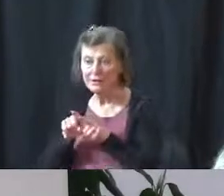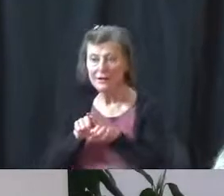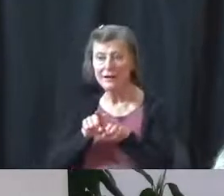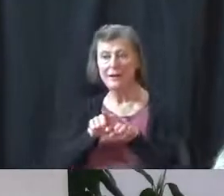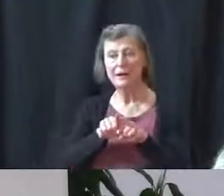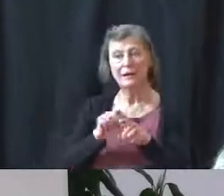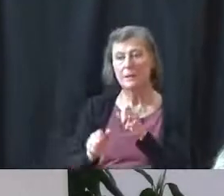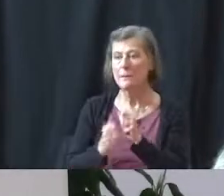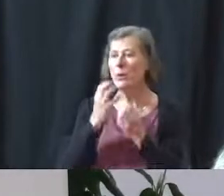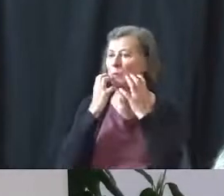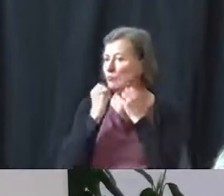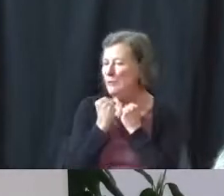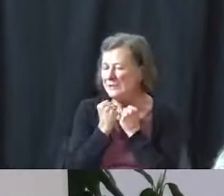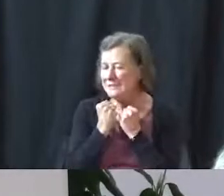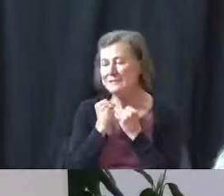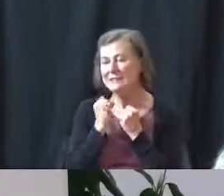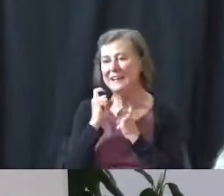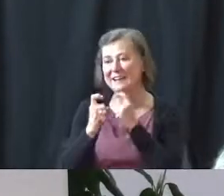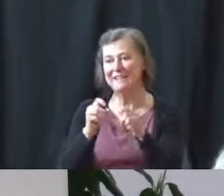precious gifts in our life.